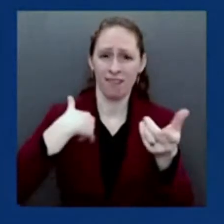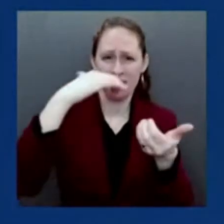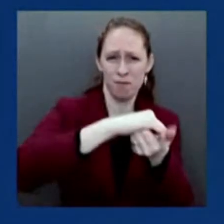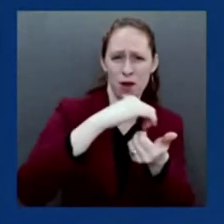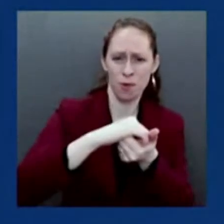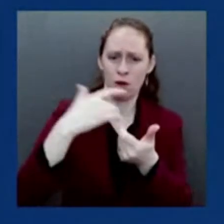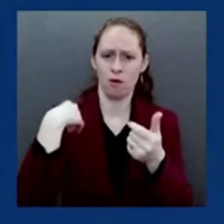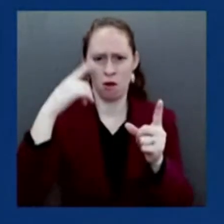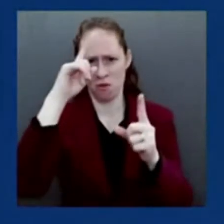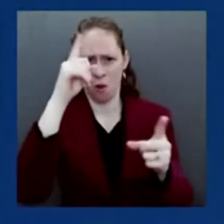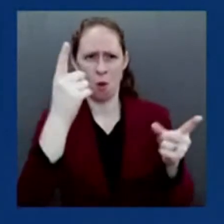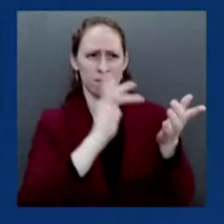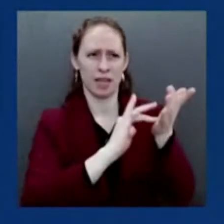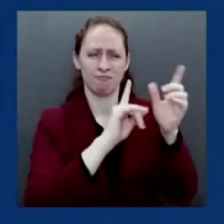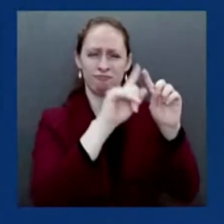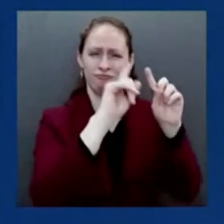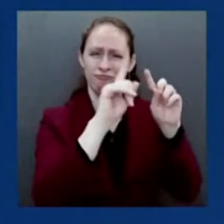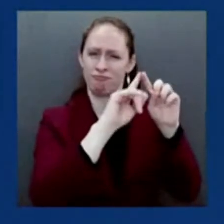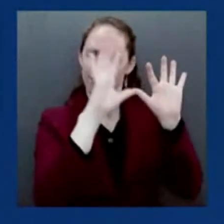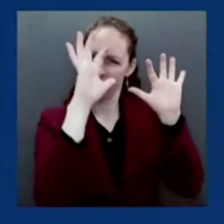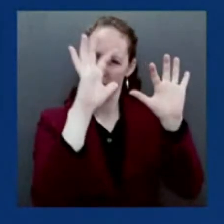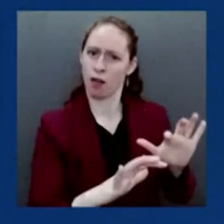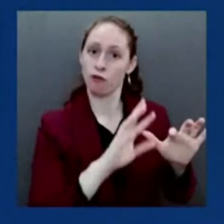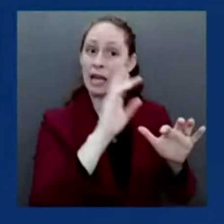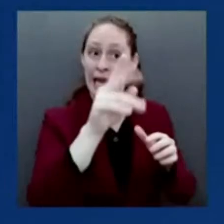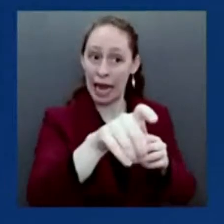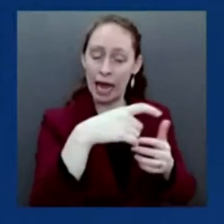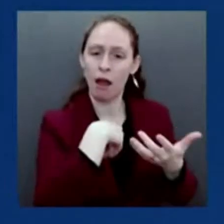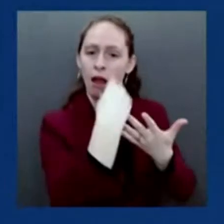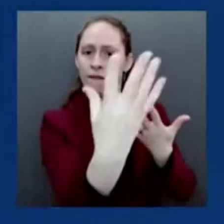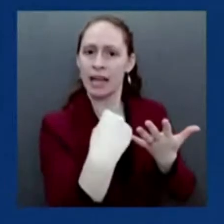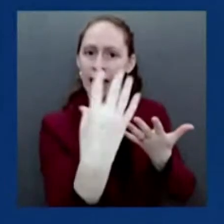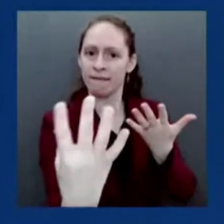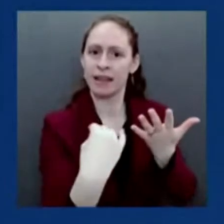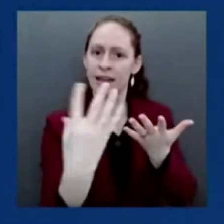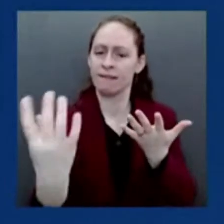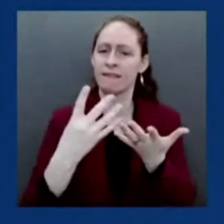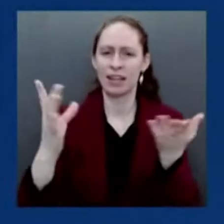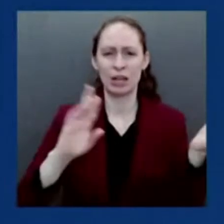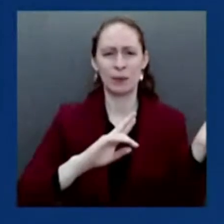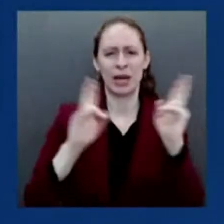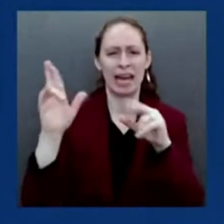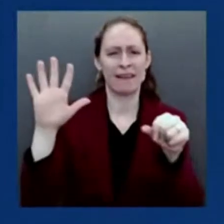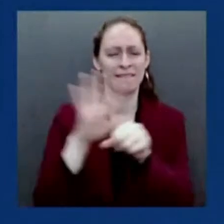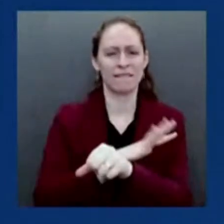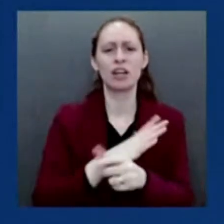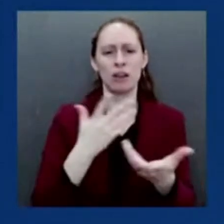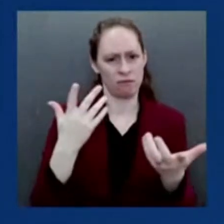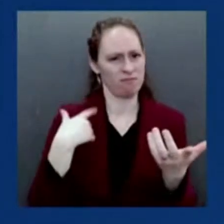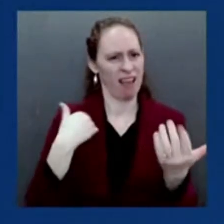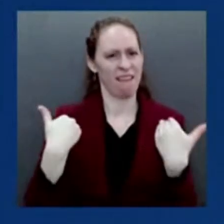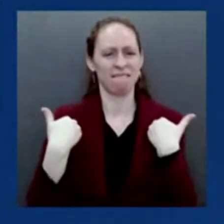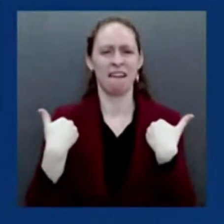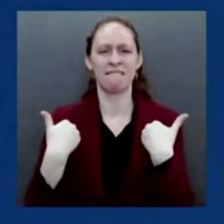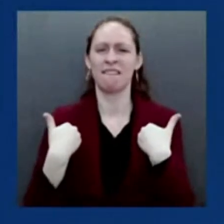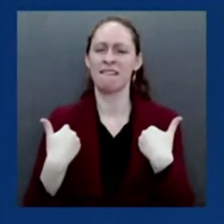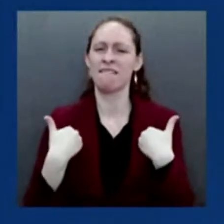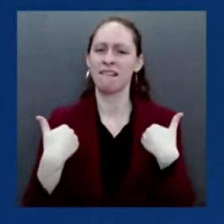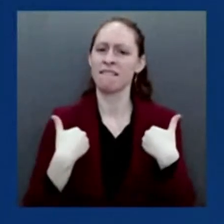THE BOTTOM LINE IS THAT WE HAVE ACTED AGGRESSIVELY TO SUPPORT AND SECURE A DIVERSE PORTFOLIO OF COVID-19 TREATMENTS, AND AS A RESULT OUR NATION'S MEDICINE CABINET HAS NEVER BEEN MORE STOCKED WITH 4 MILLION